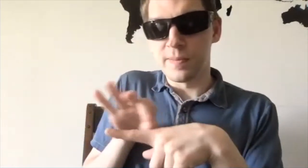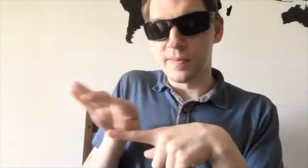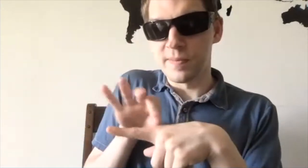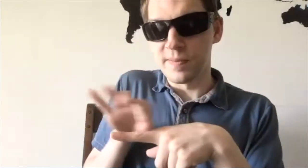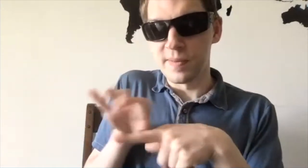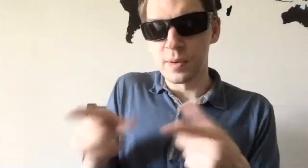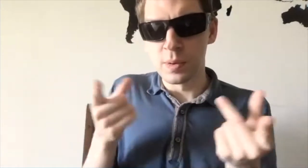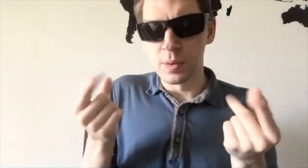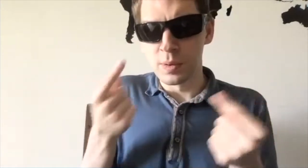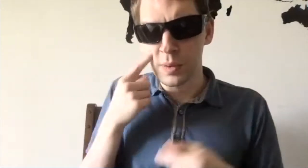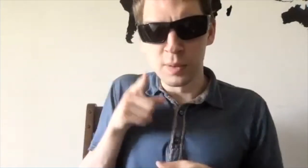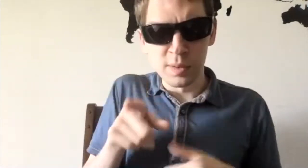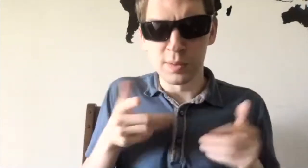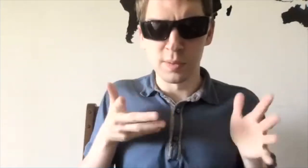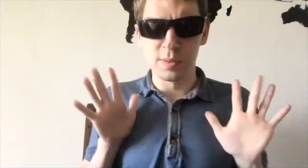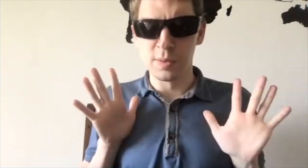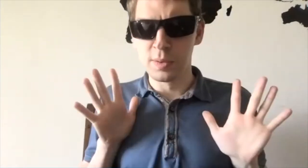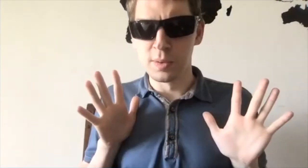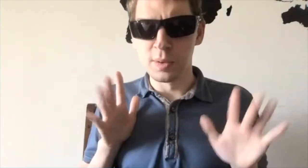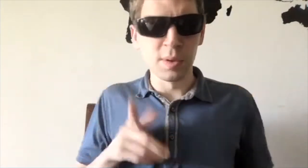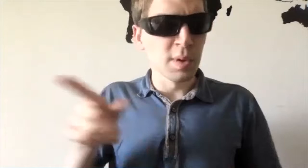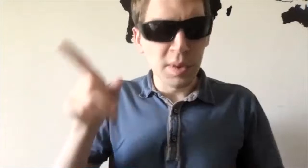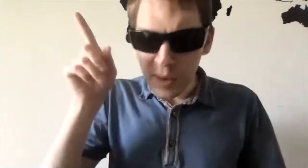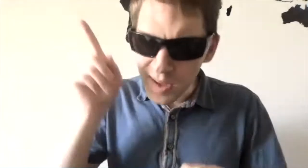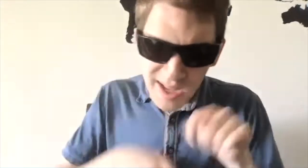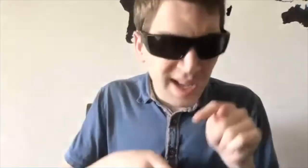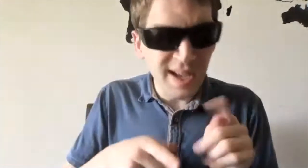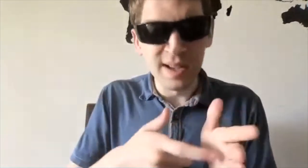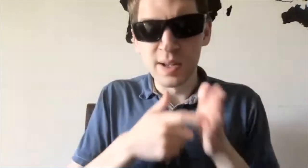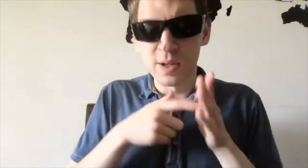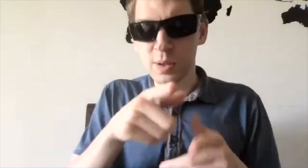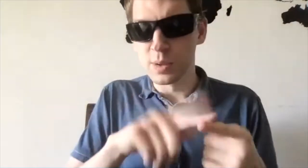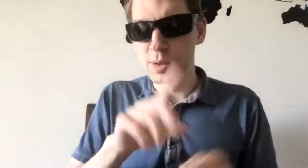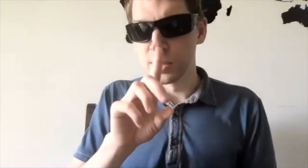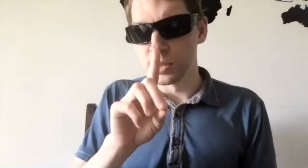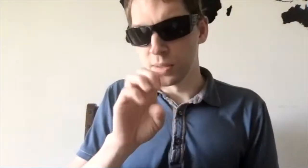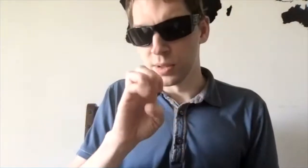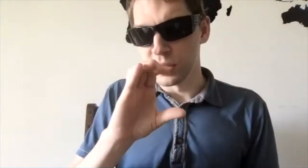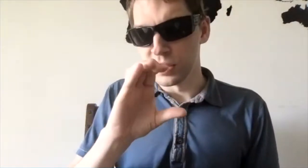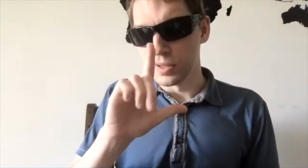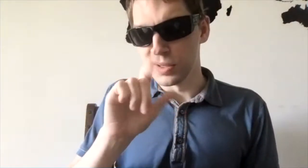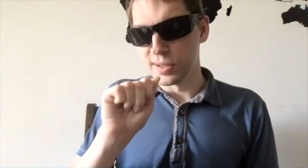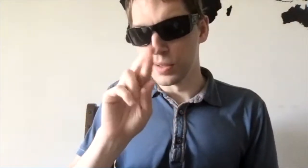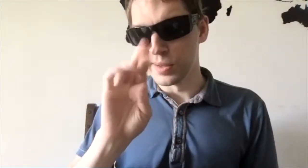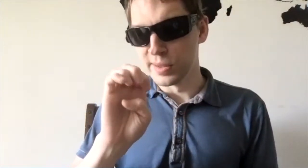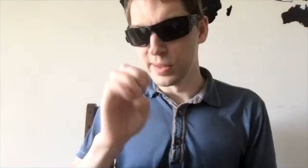and they can help us with what we need for daily functions.